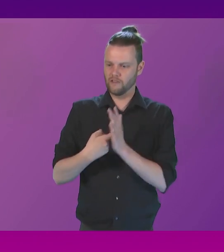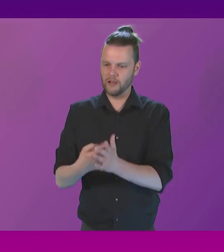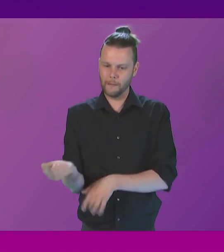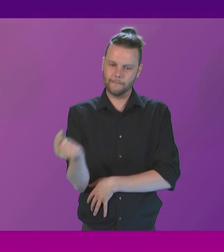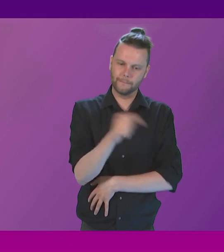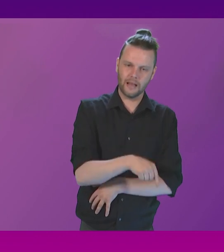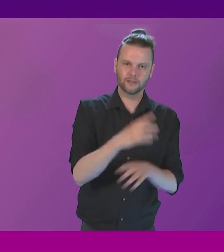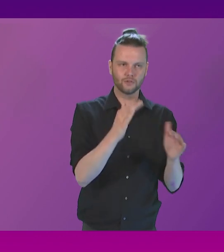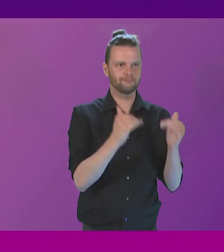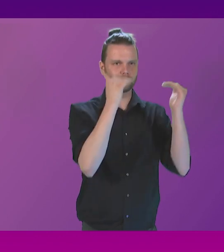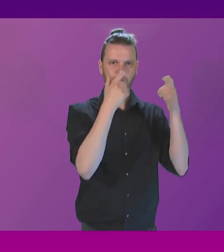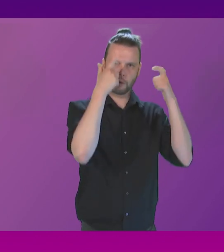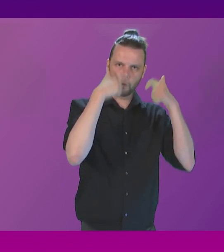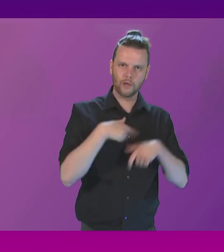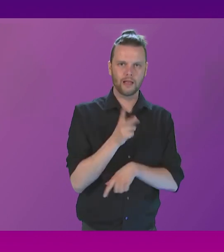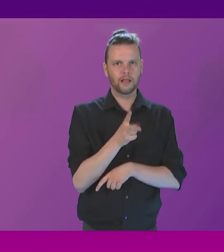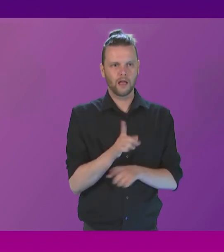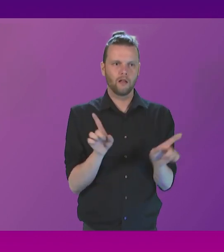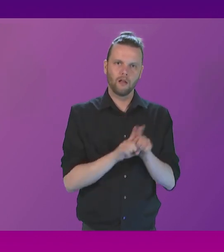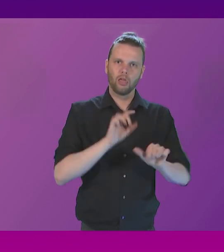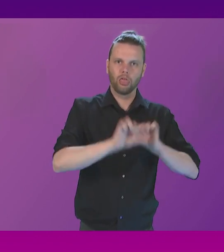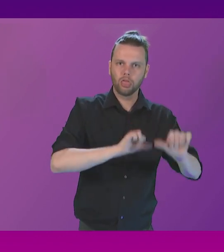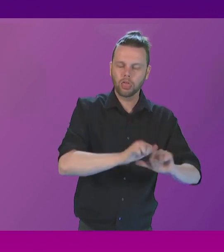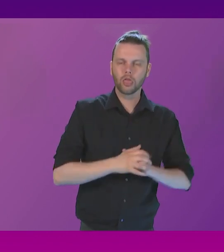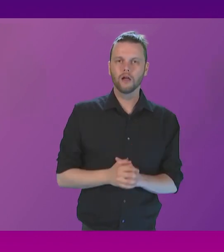to the Supreme Court and for it to be back at this stage once again. It is incredibly